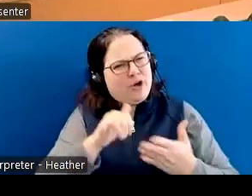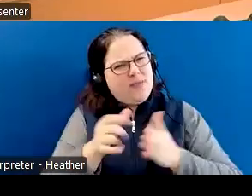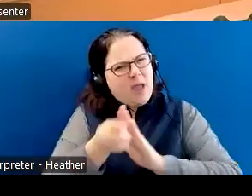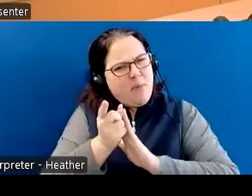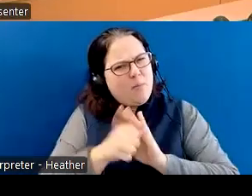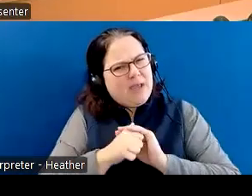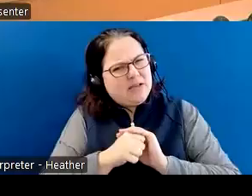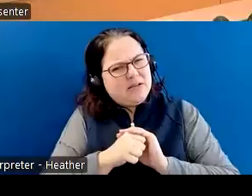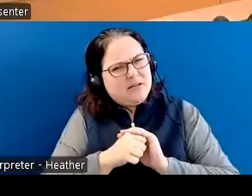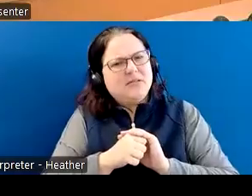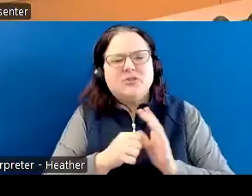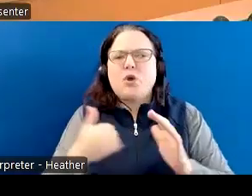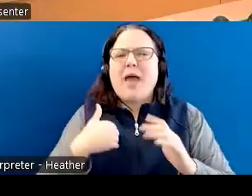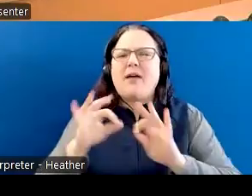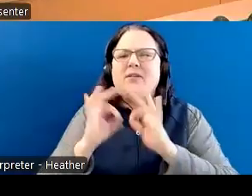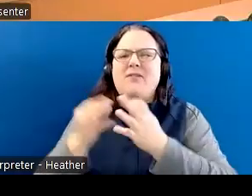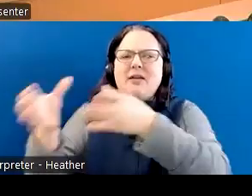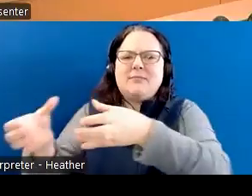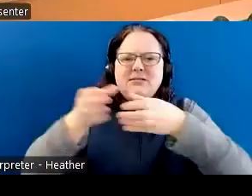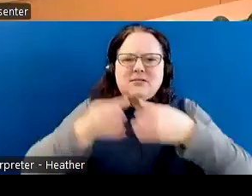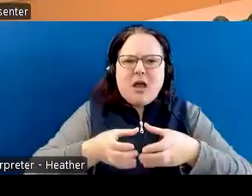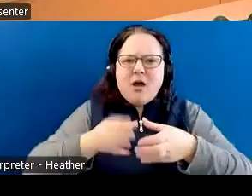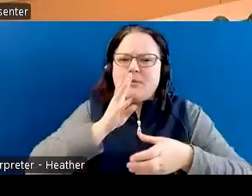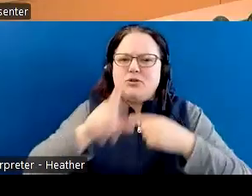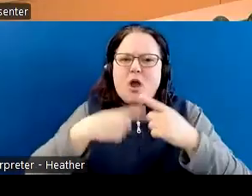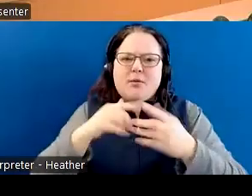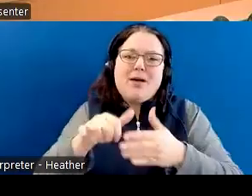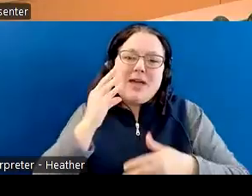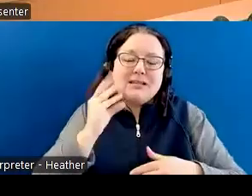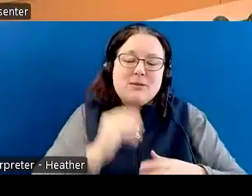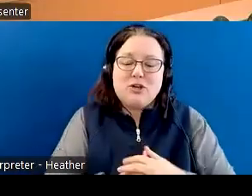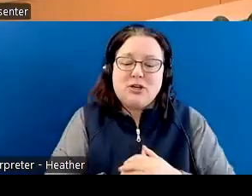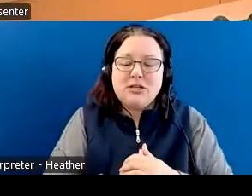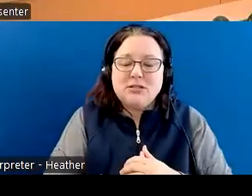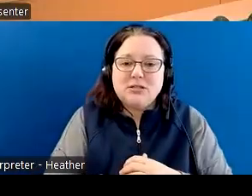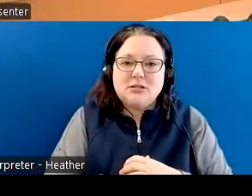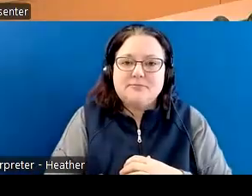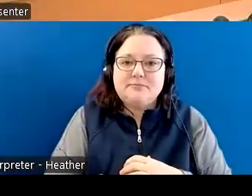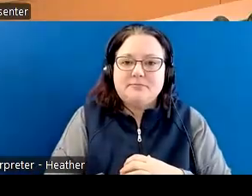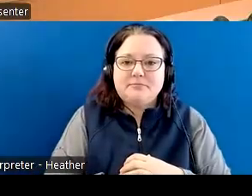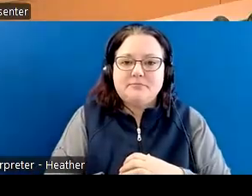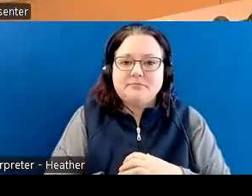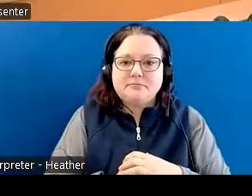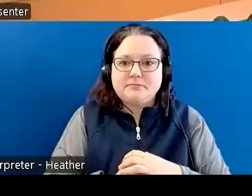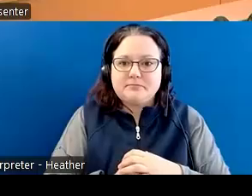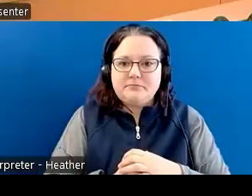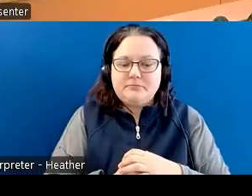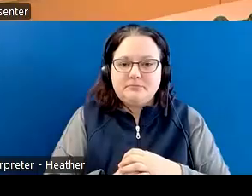just bringing those families in to speak on their experiences would be number one. Um, and